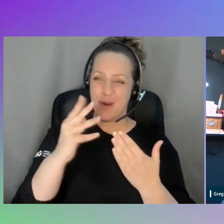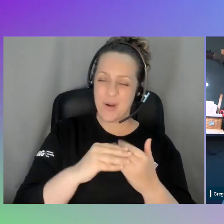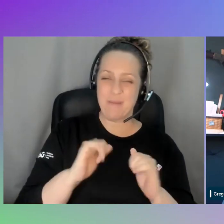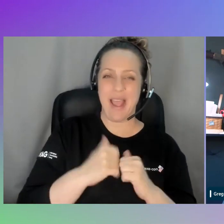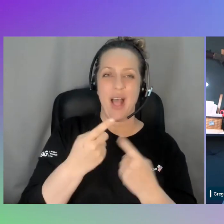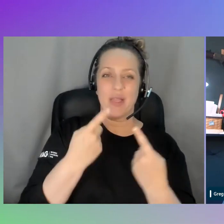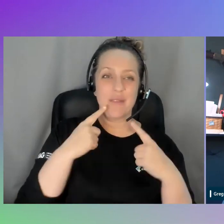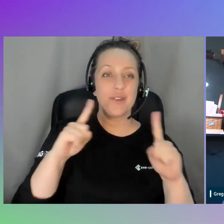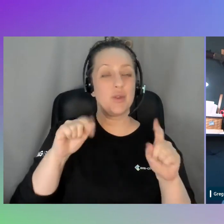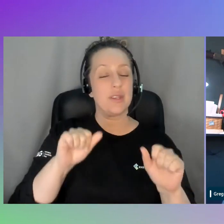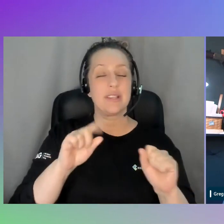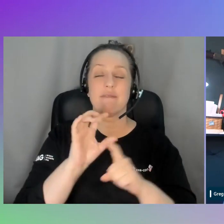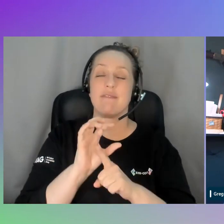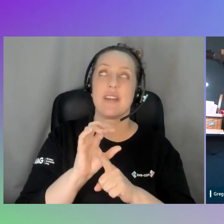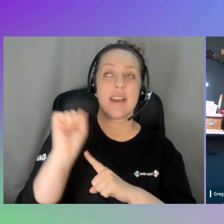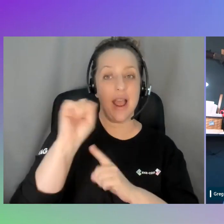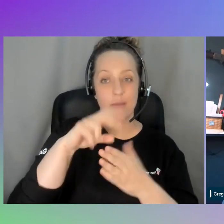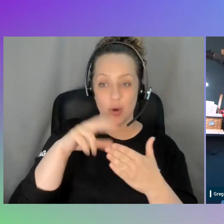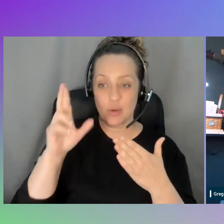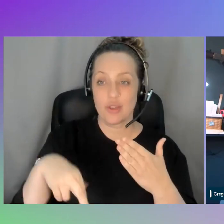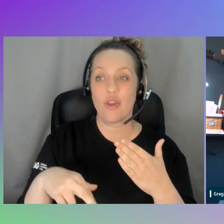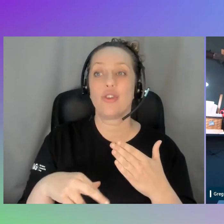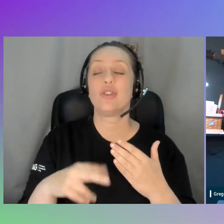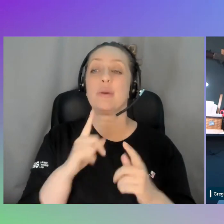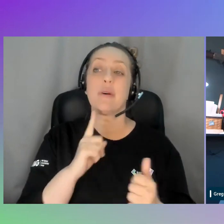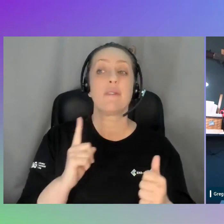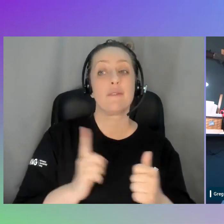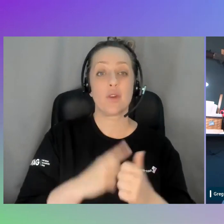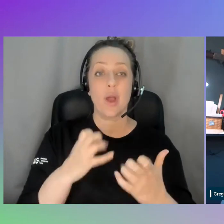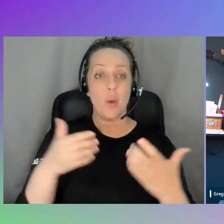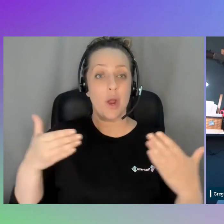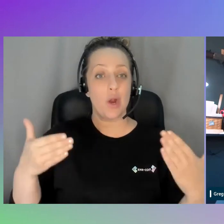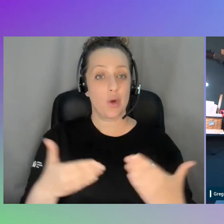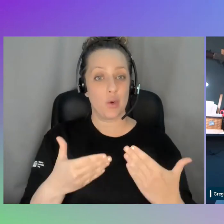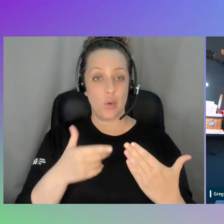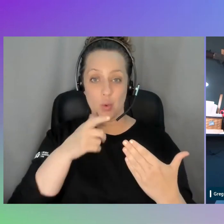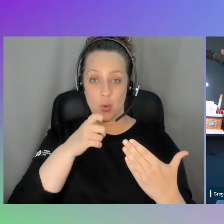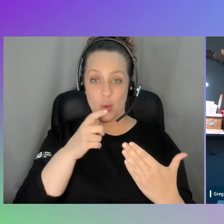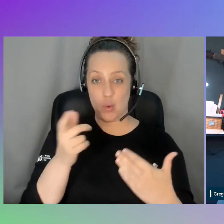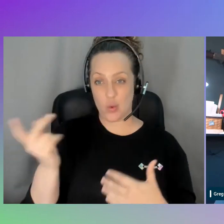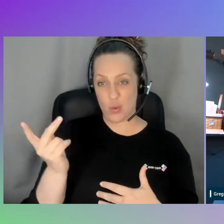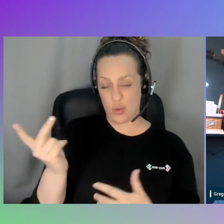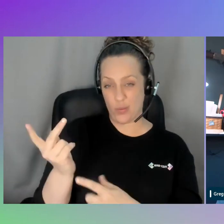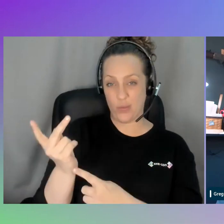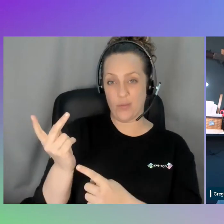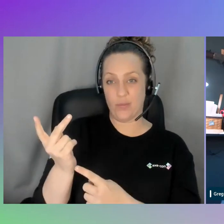programs and how they have achieved these phenomenal results. But first I want to introduce, uh, the both of them